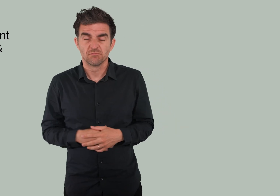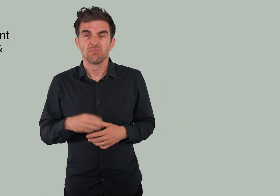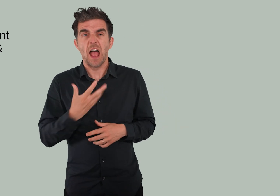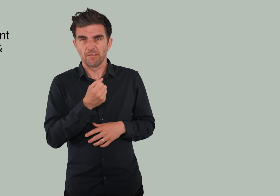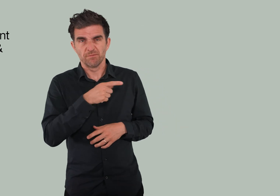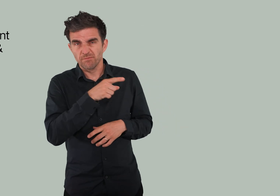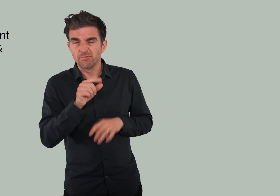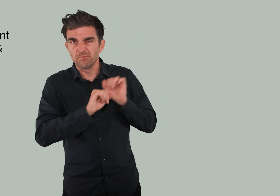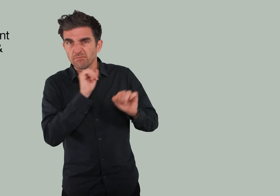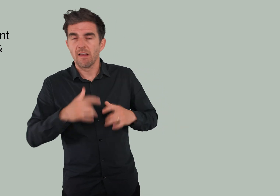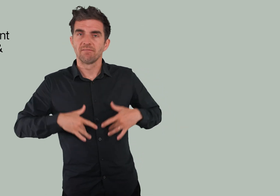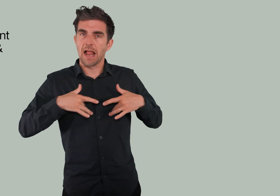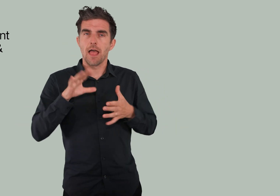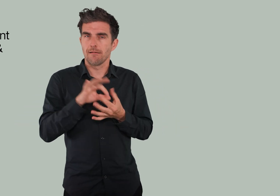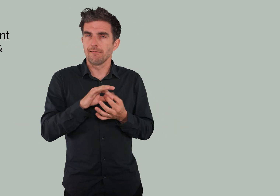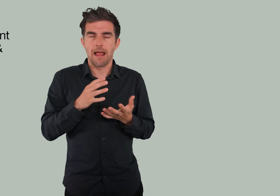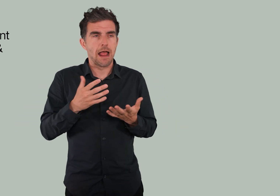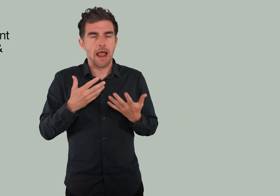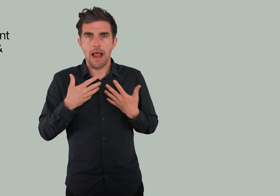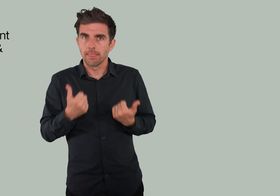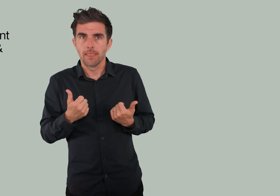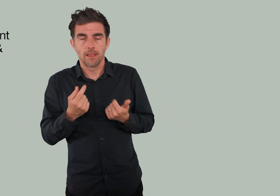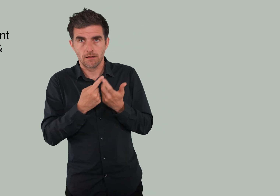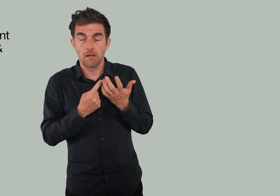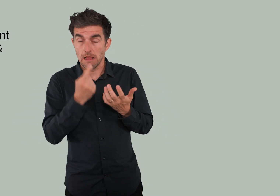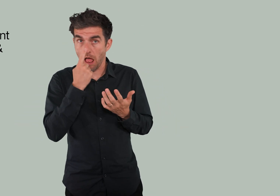Such feelings can cause health conditions, especially